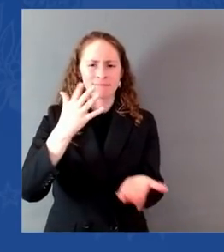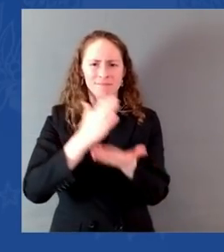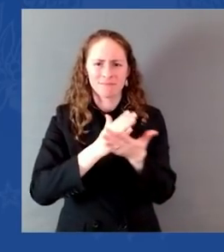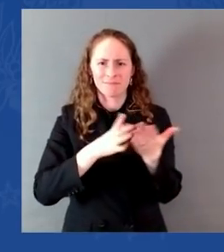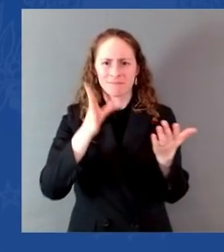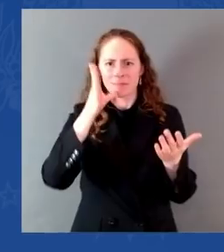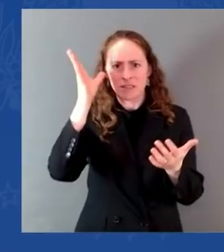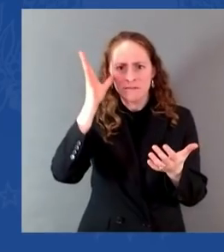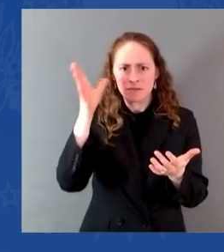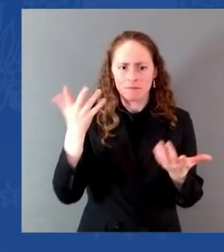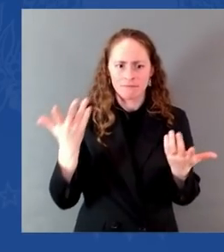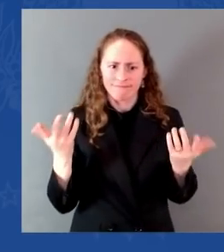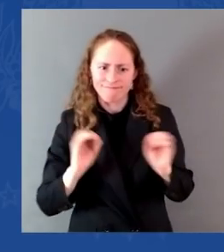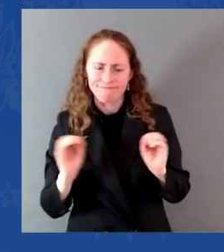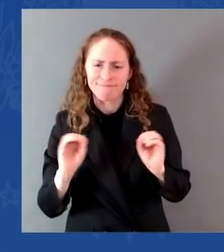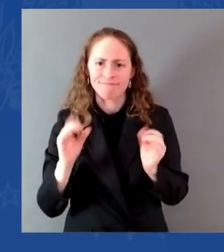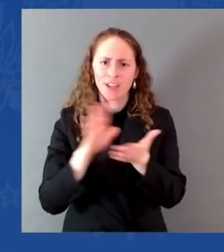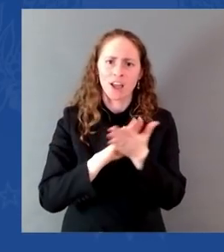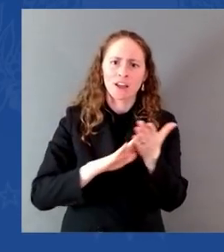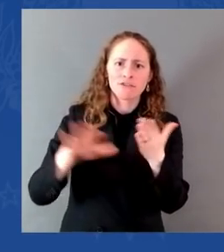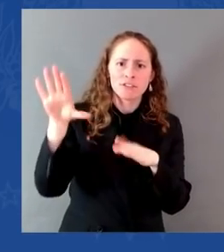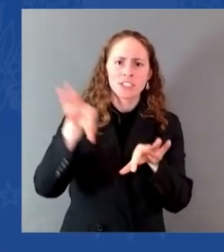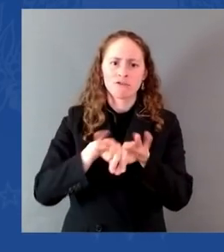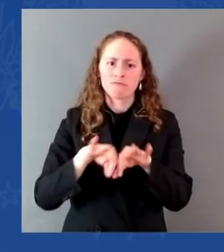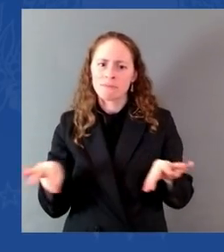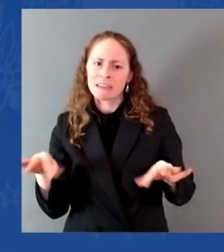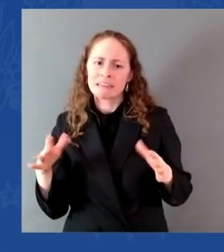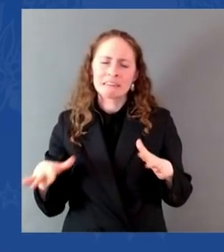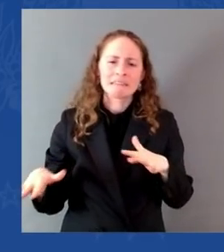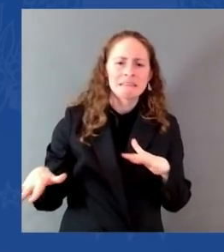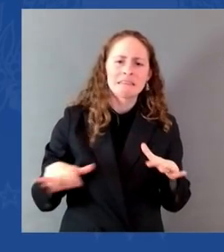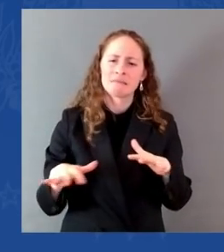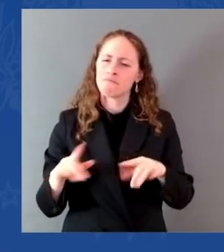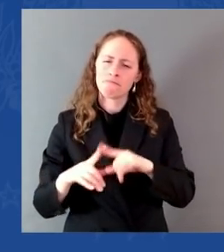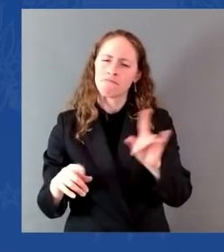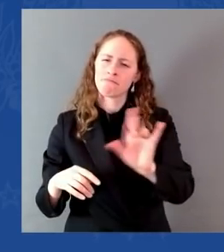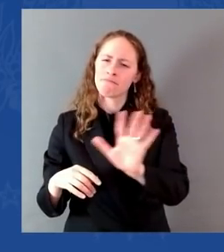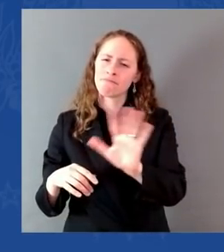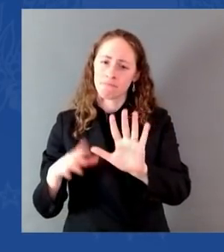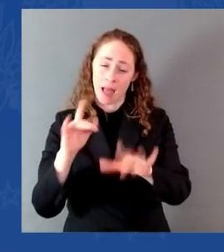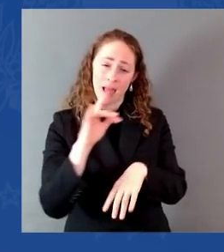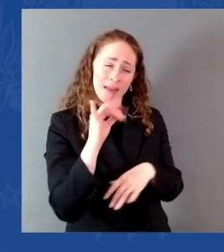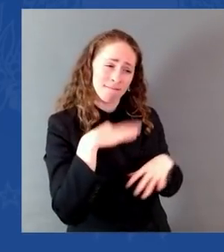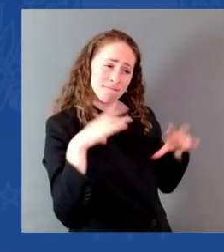It matters. We have to build that foundation for the future for success.